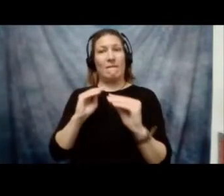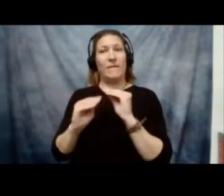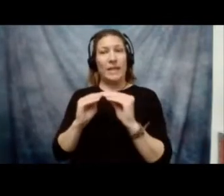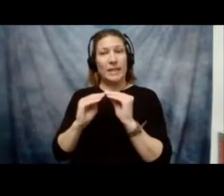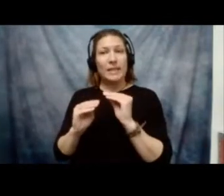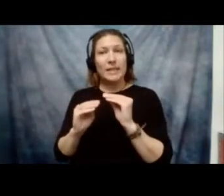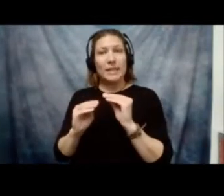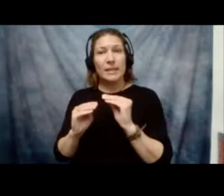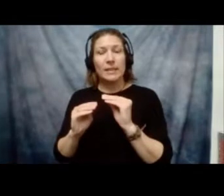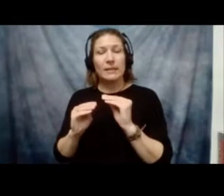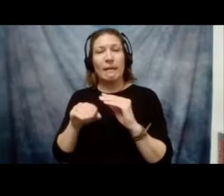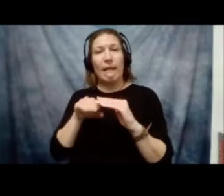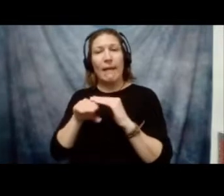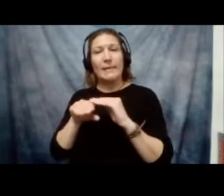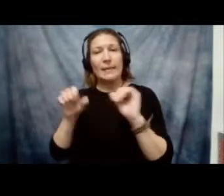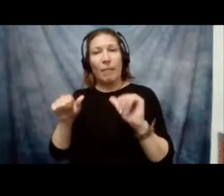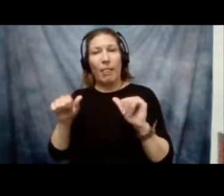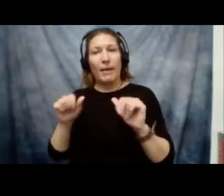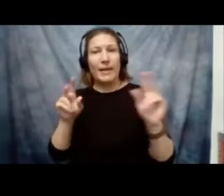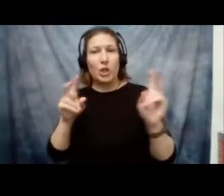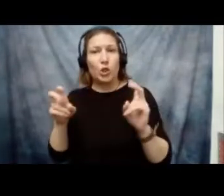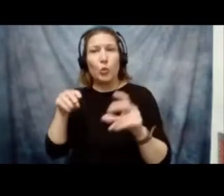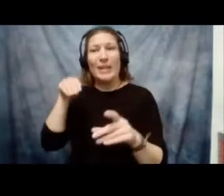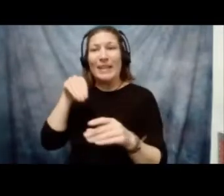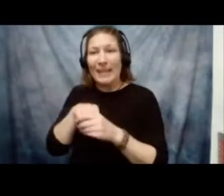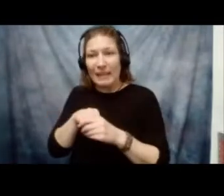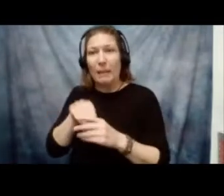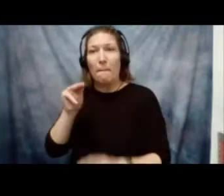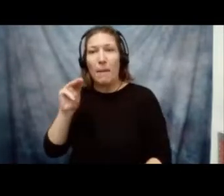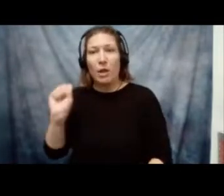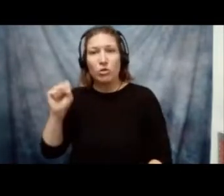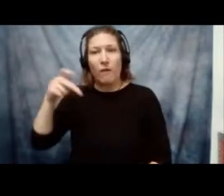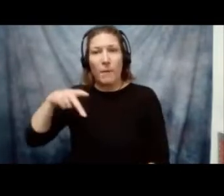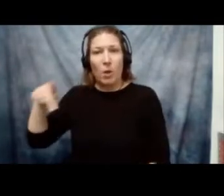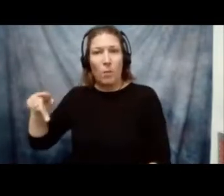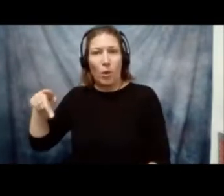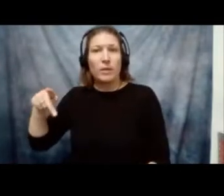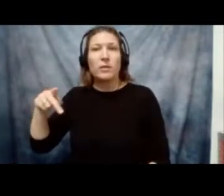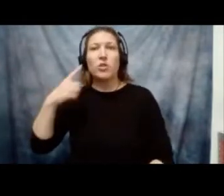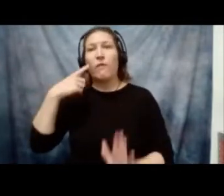issue right within microsoft powerpoint itself so for example if i'm missing alternative text